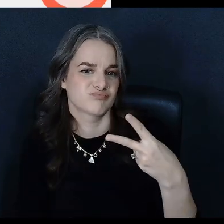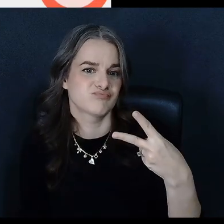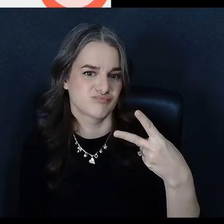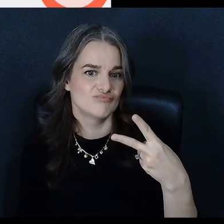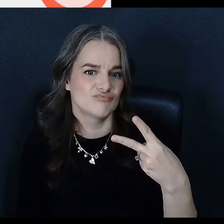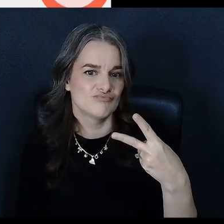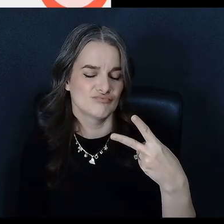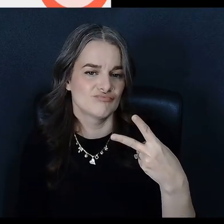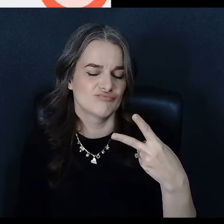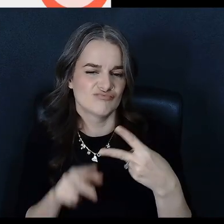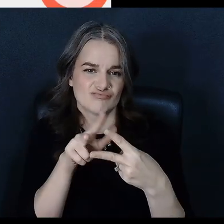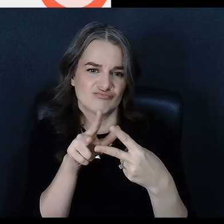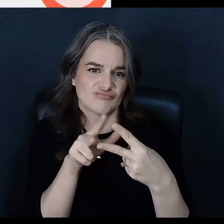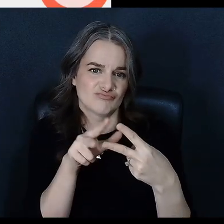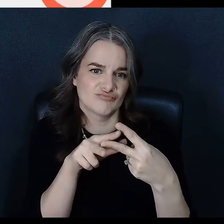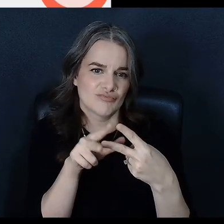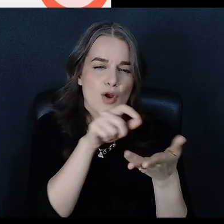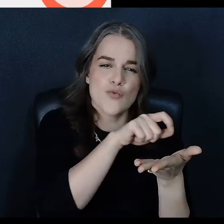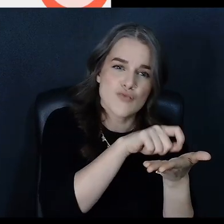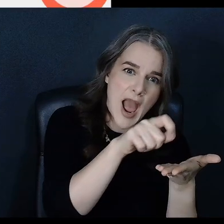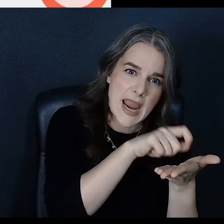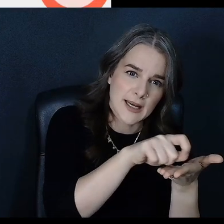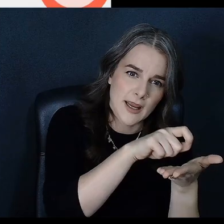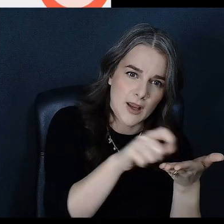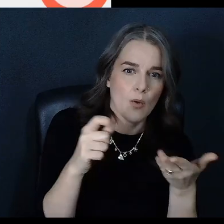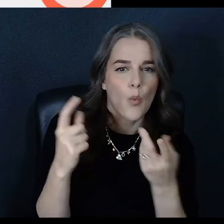writing or doing something else.